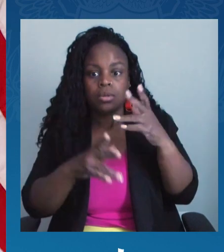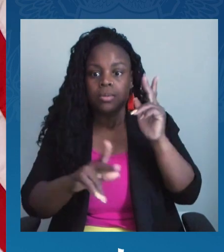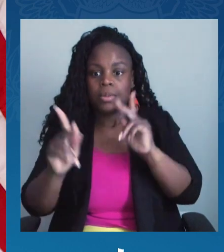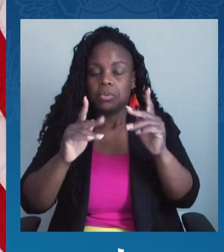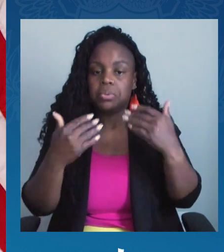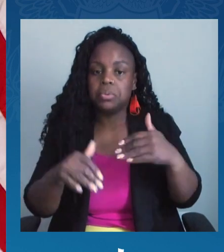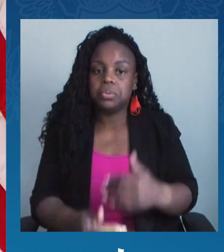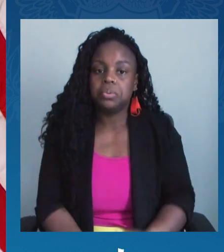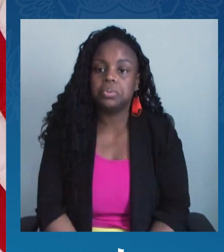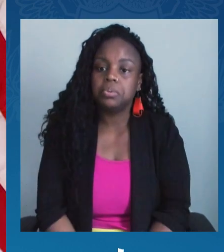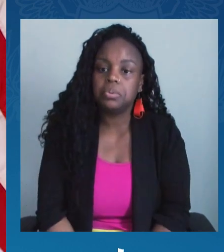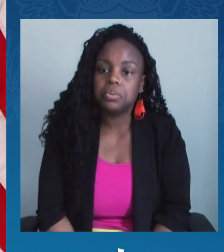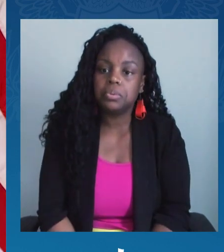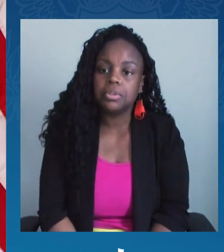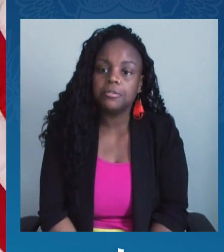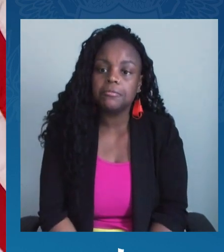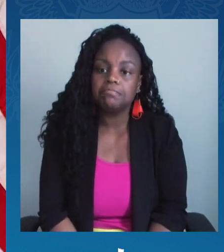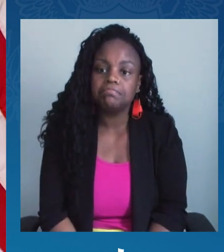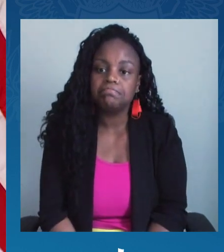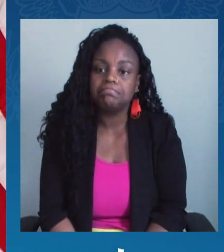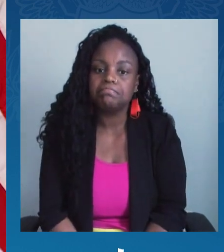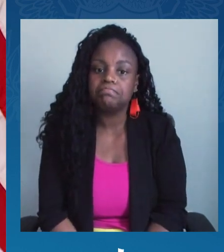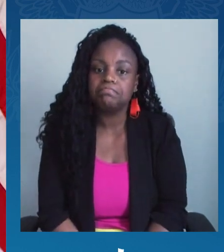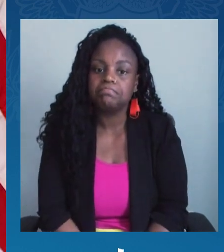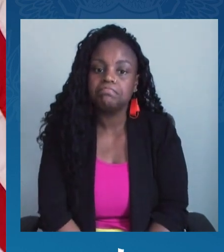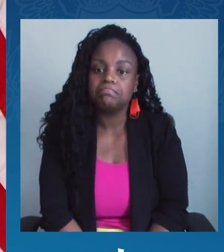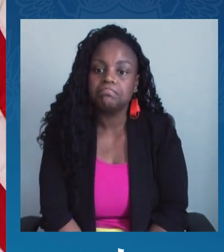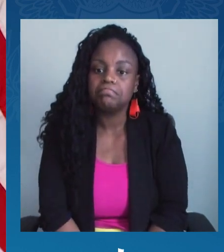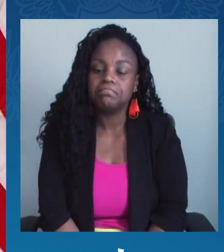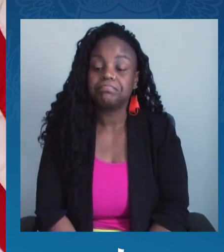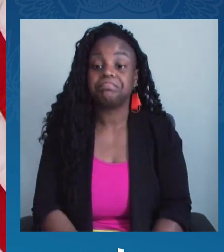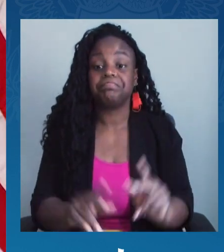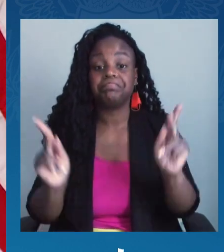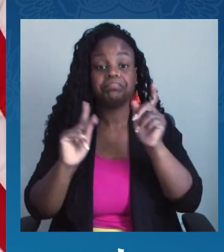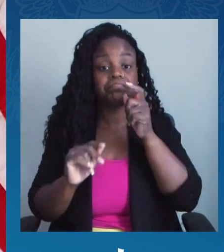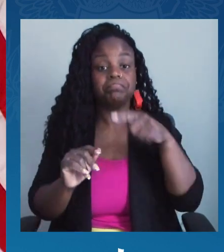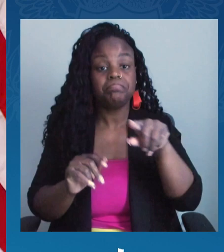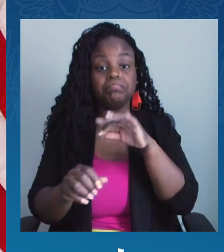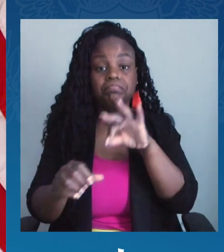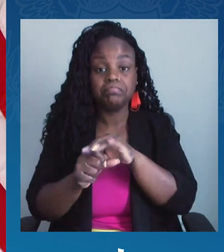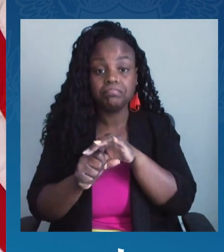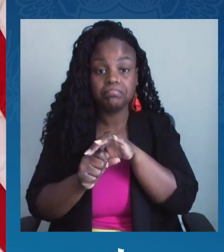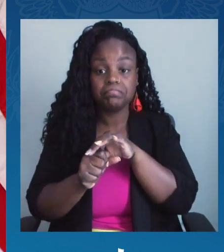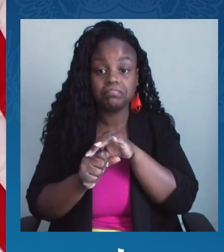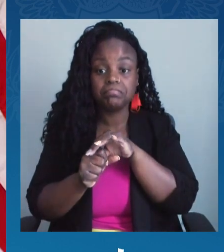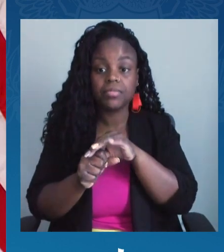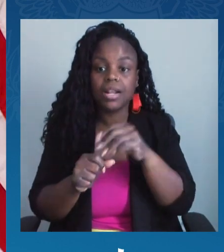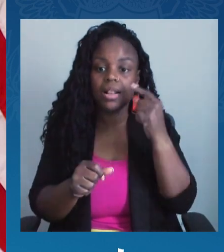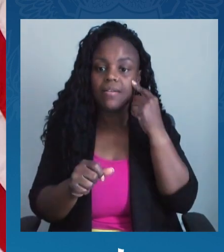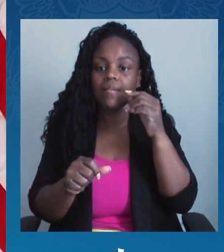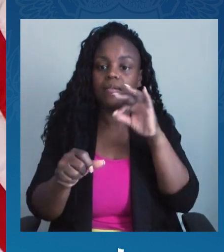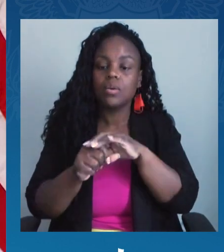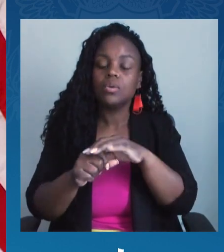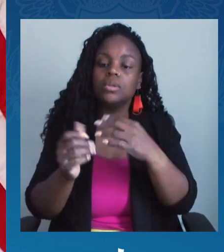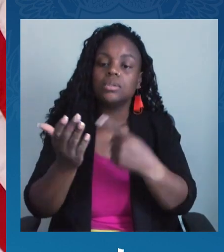Because you see, when people voted, I like to think of voting as sometimes thinking of it as like people put it in an order like